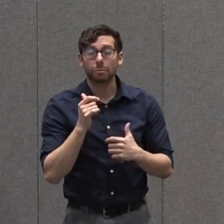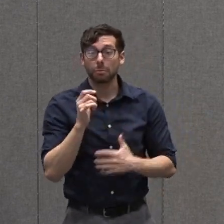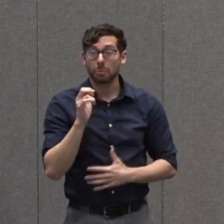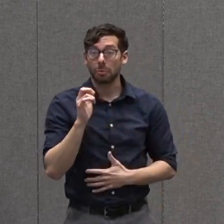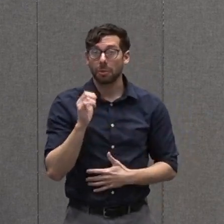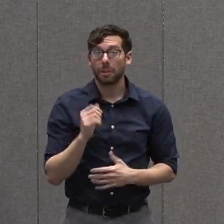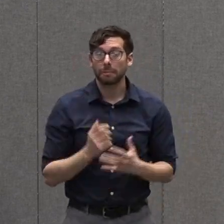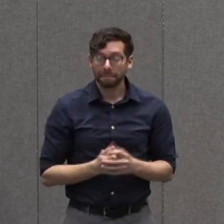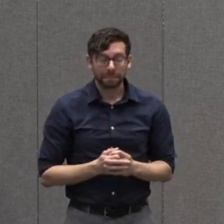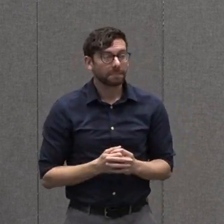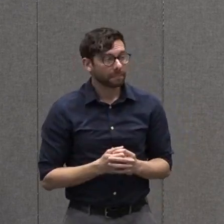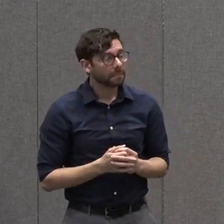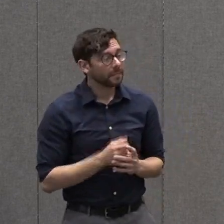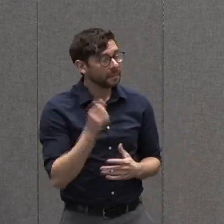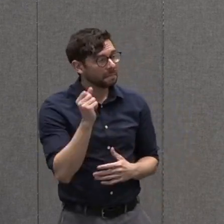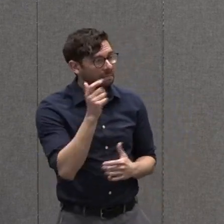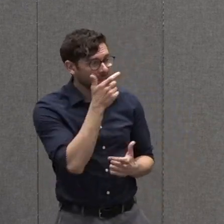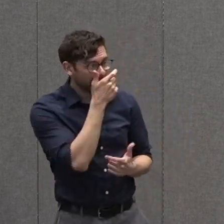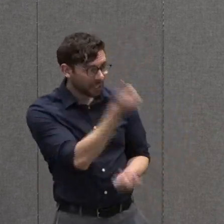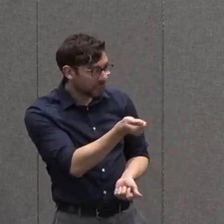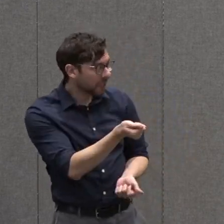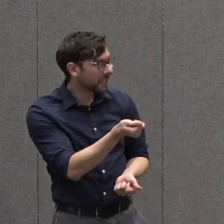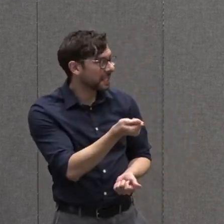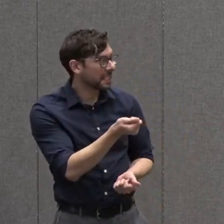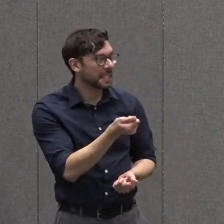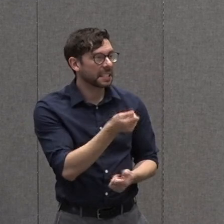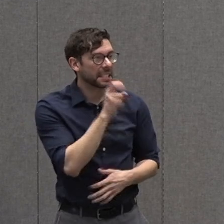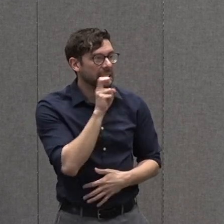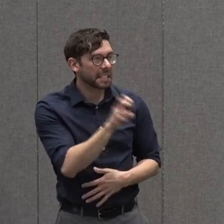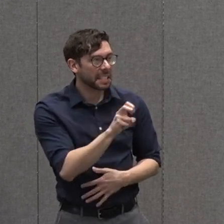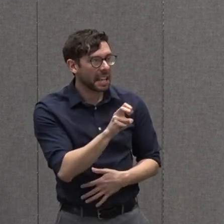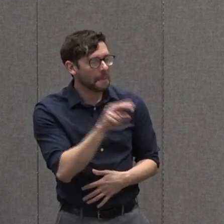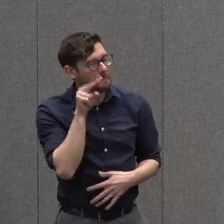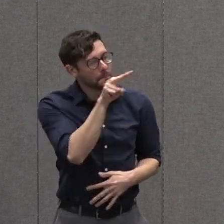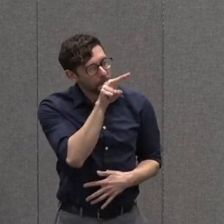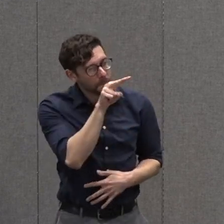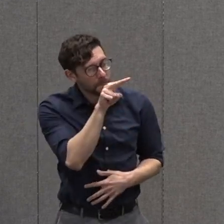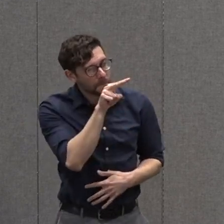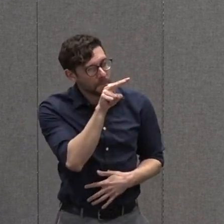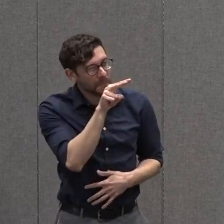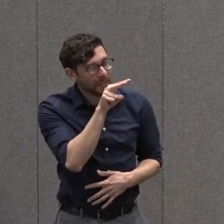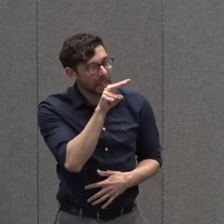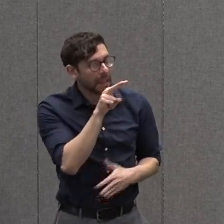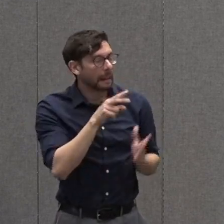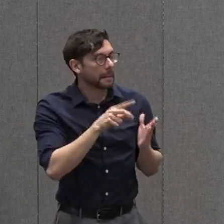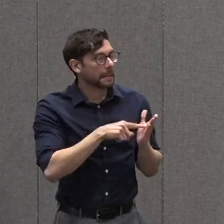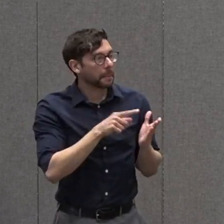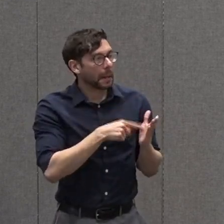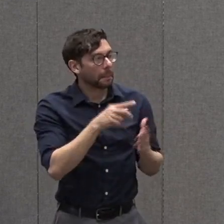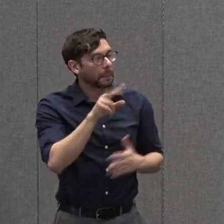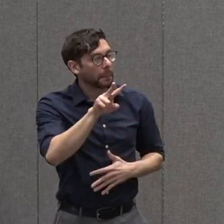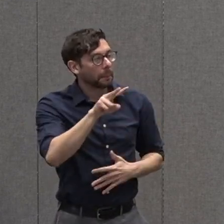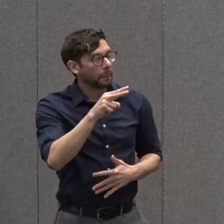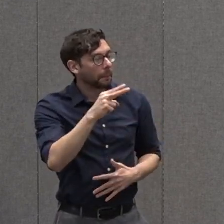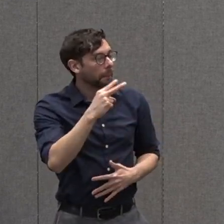Yeah, and it's interesting he's watching you like crazy. But every now and then, he kinda looks this way like, "Okay, what's she gonna do?"